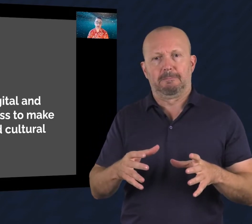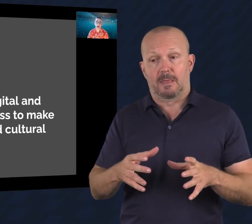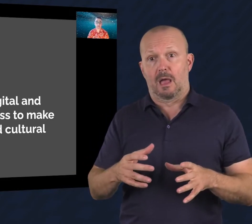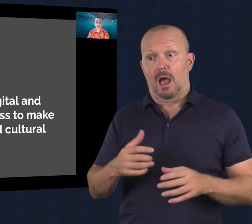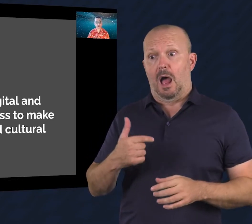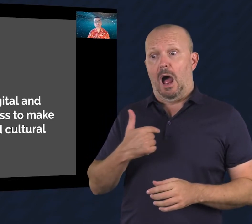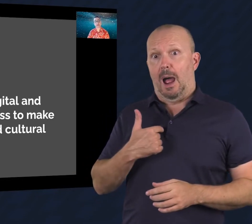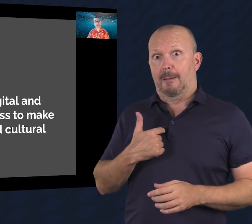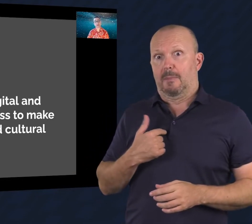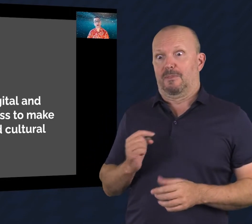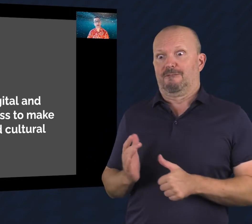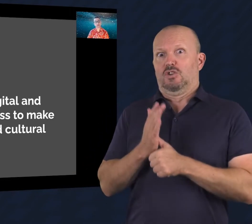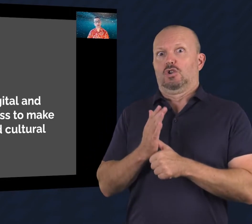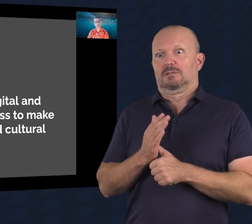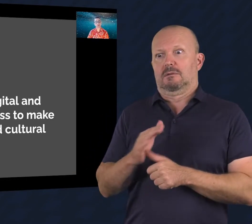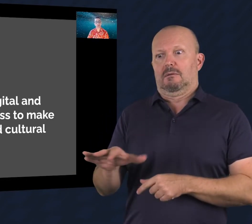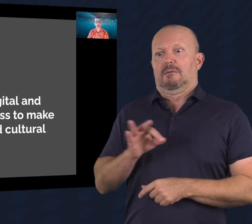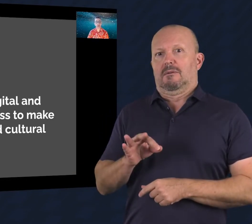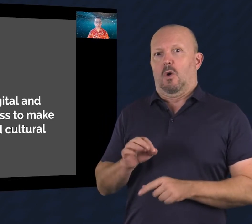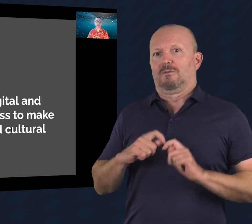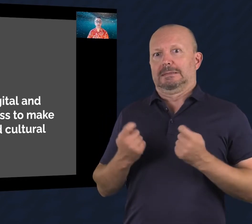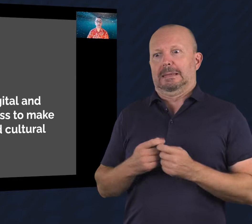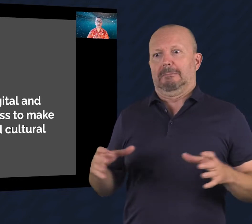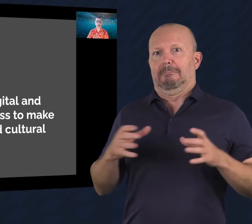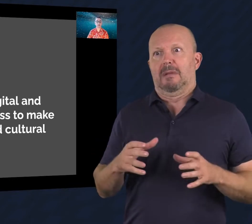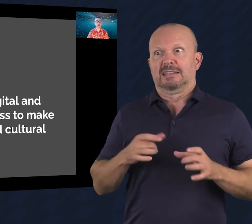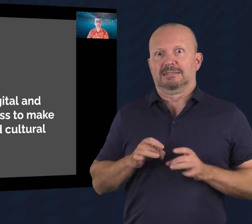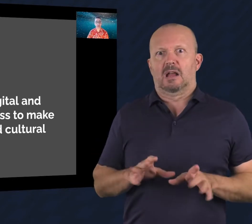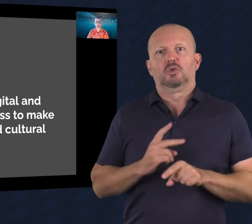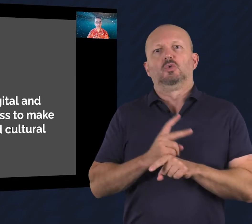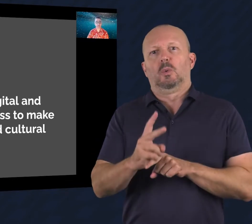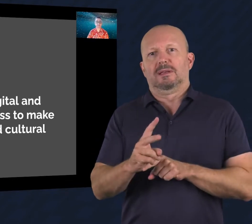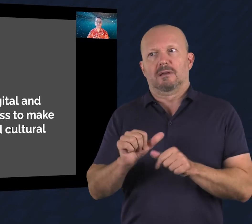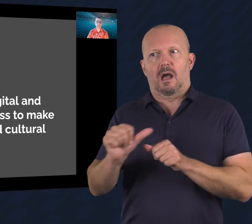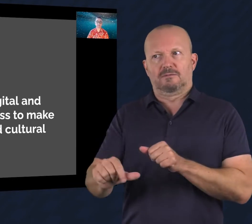I am the first of the team that Mark and Fiona Fieldsend hired just a few weeks after that presentation.